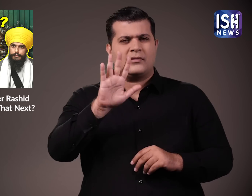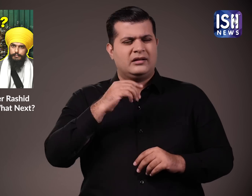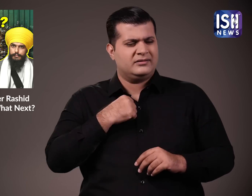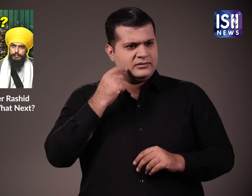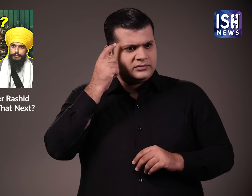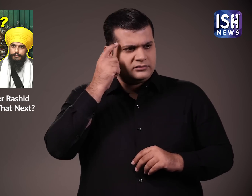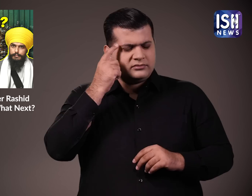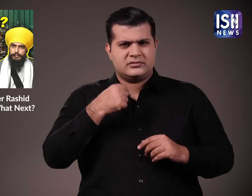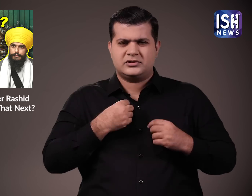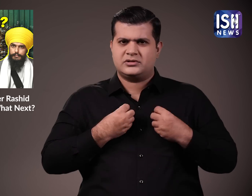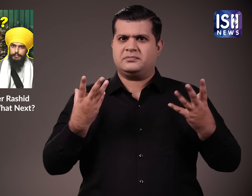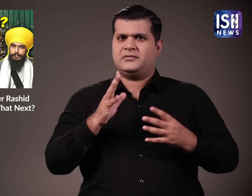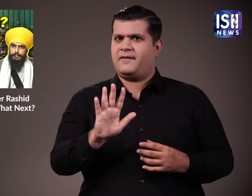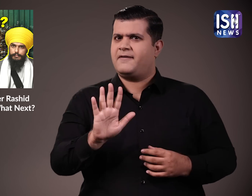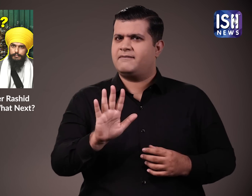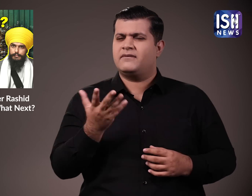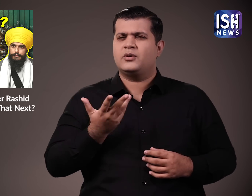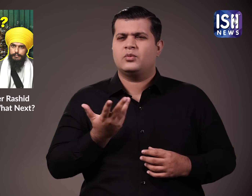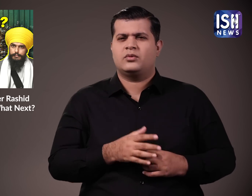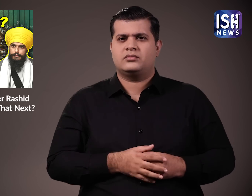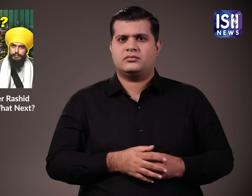Here is something surprising.